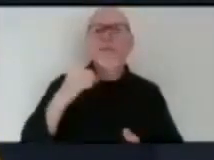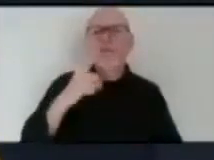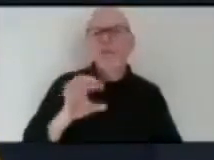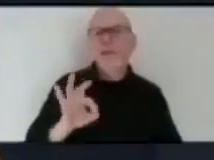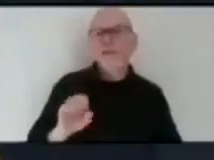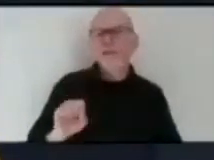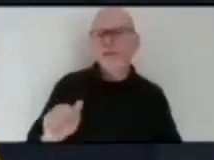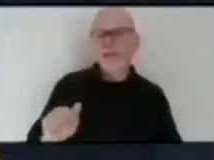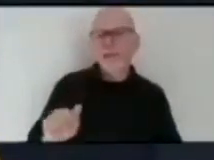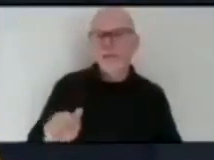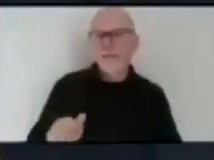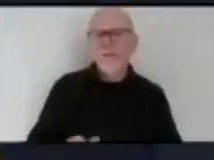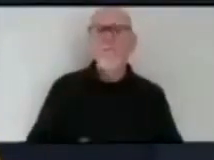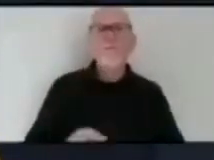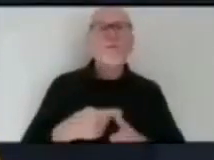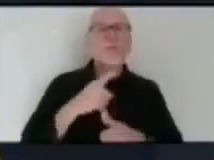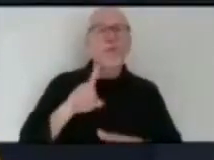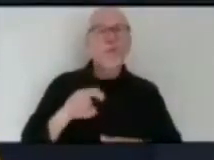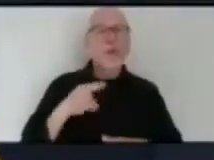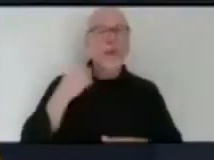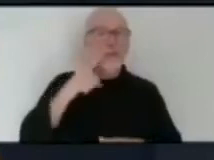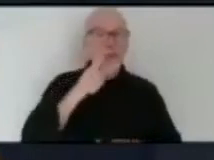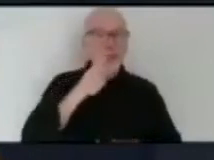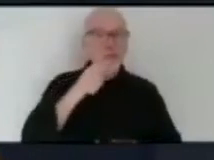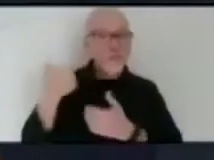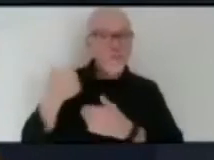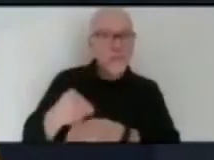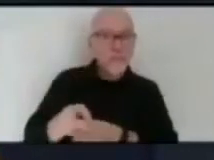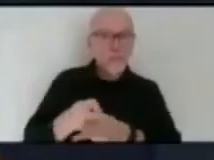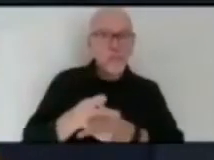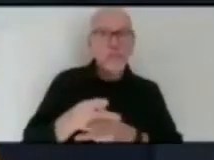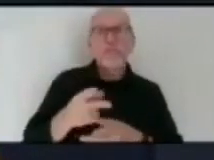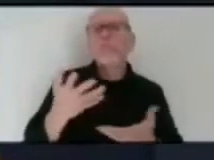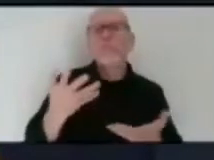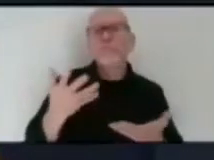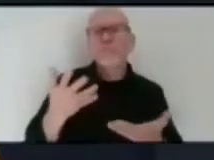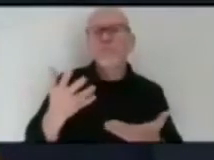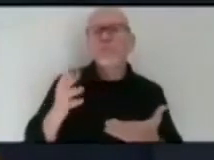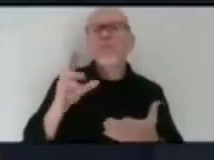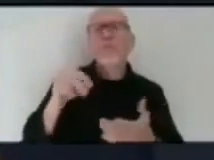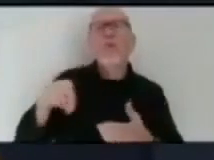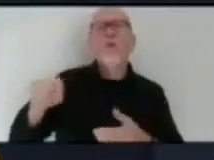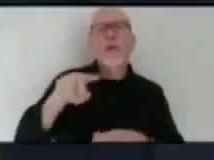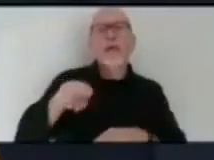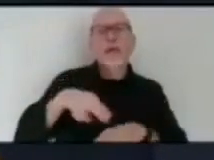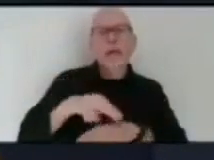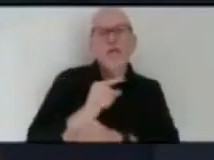question in terms of direct oversight is no, uh, they are working with folks